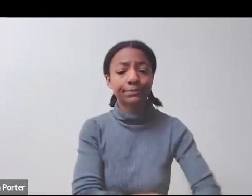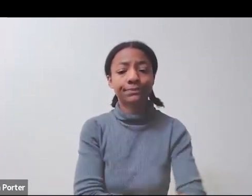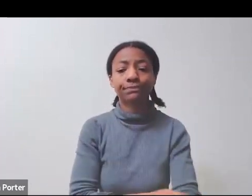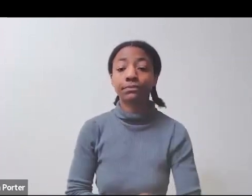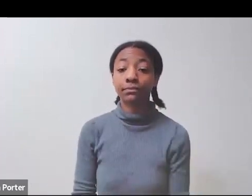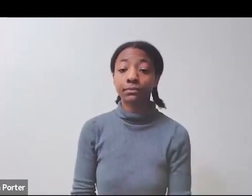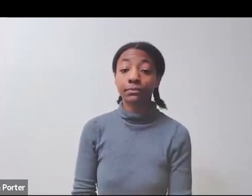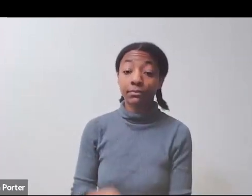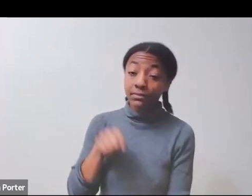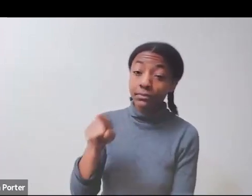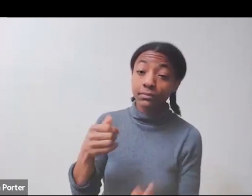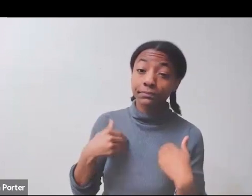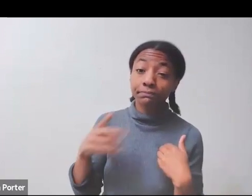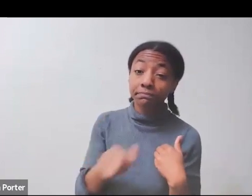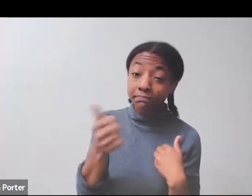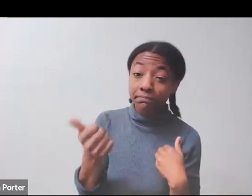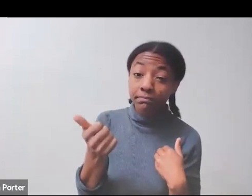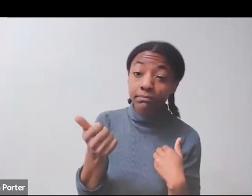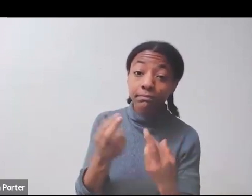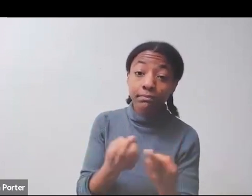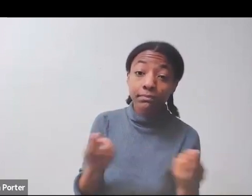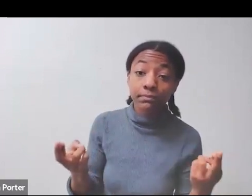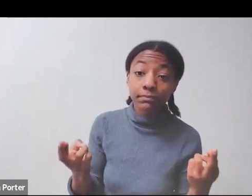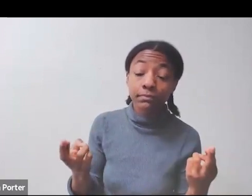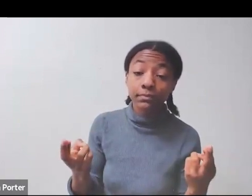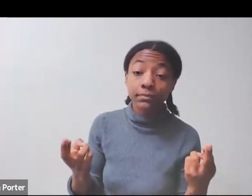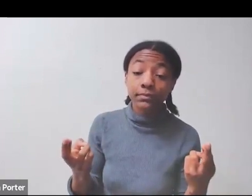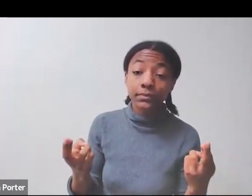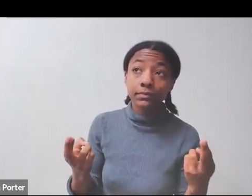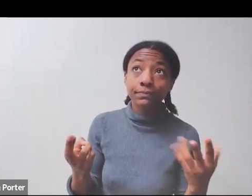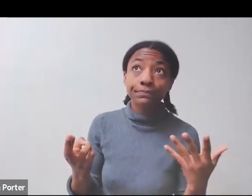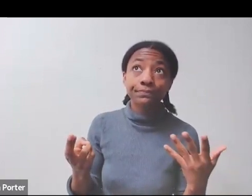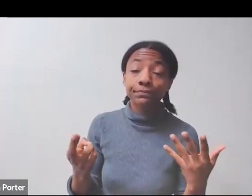I know that there's large surveys such as pulling directly